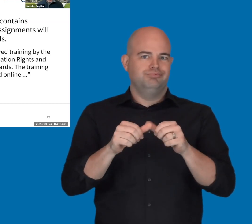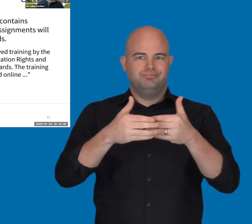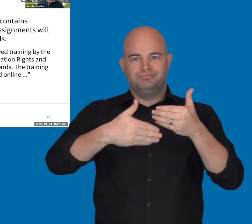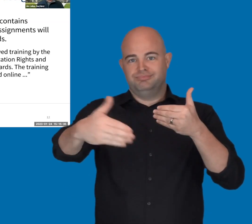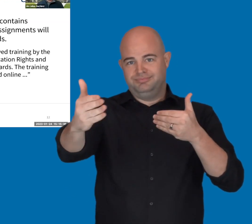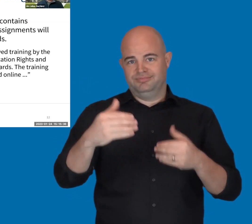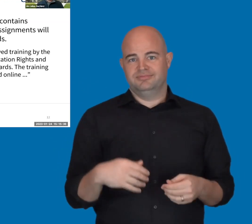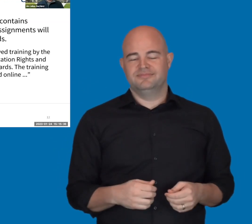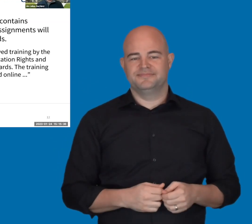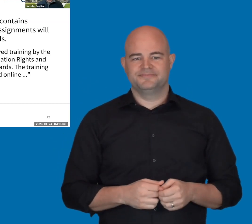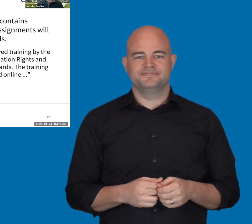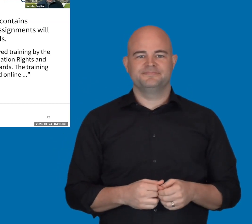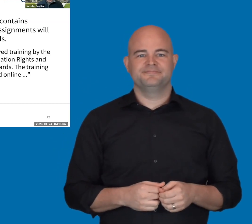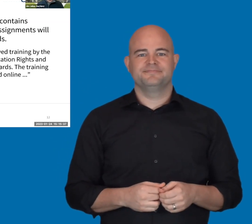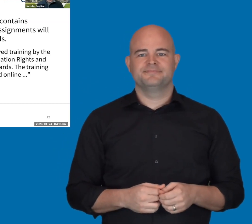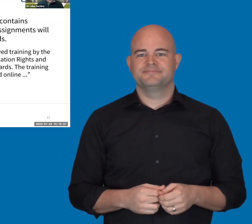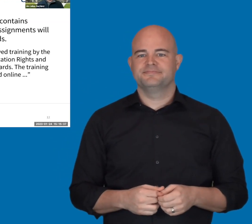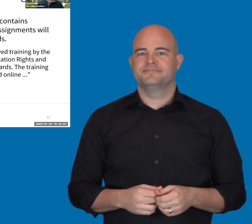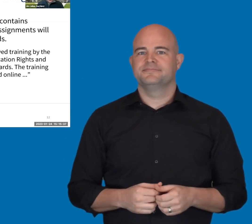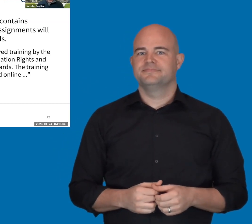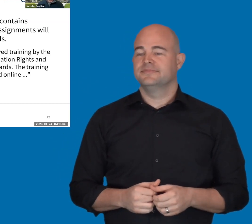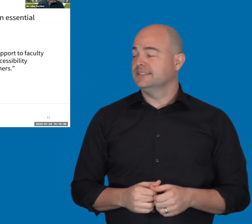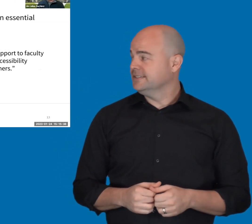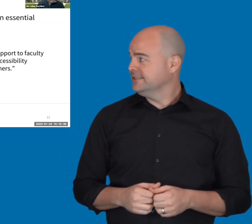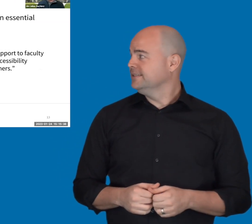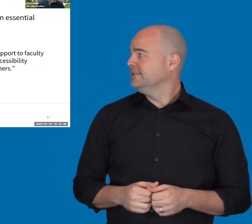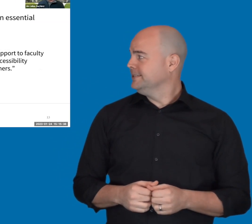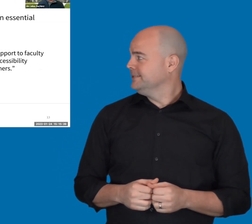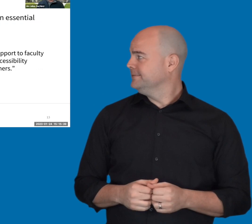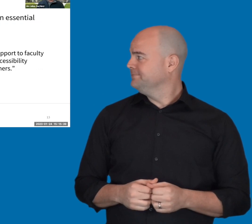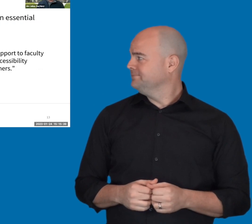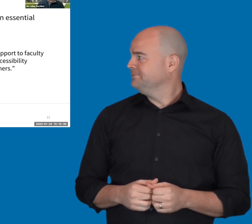of those accessibility expectations. It certainly is not a training